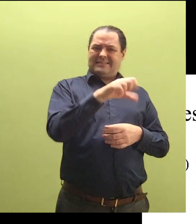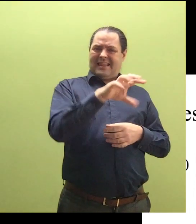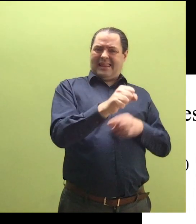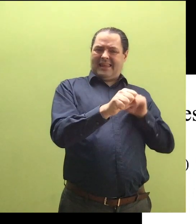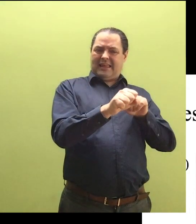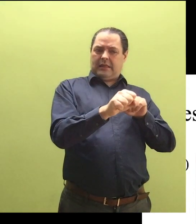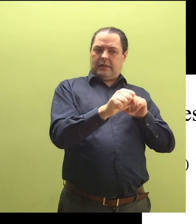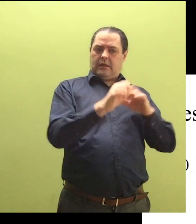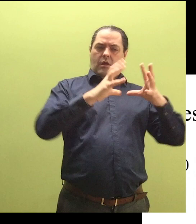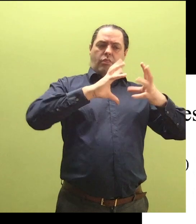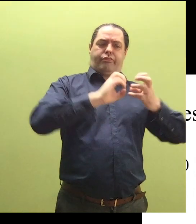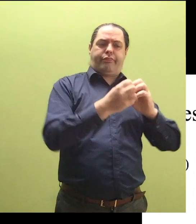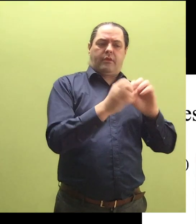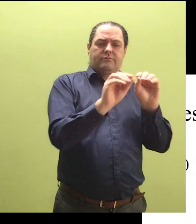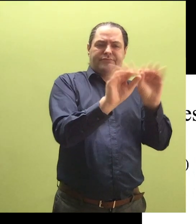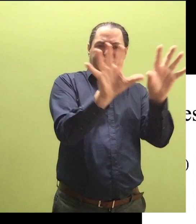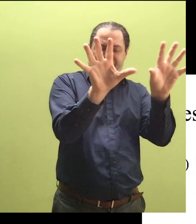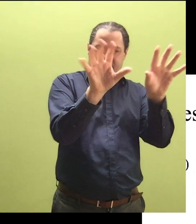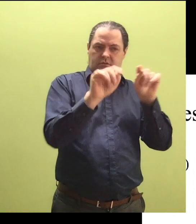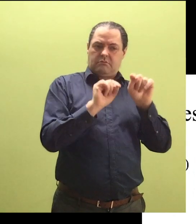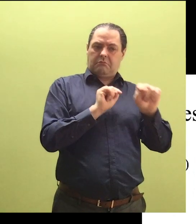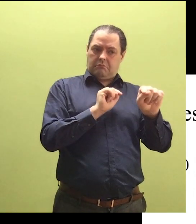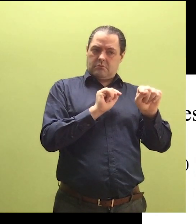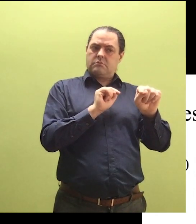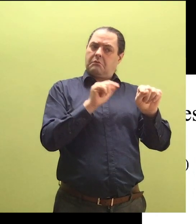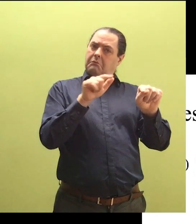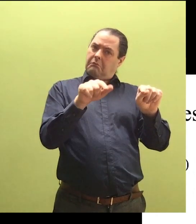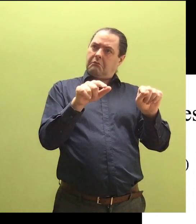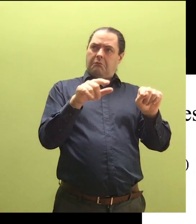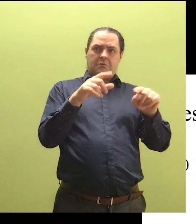handshape. Therefore, we can say that there is cross linguistic